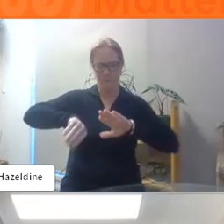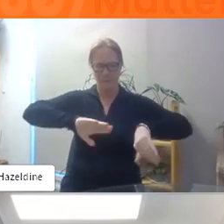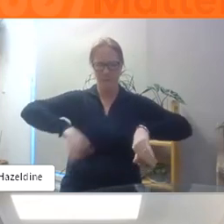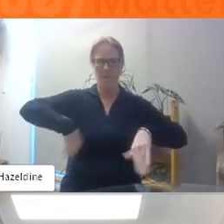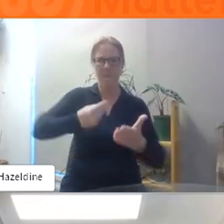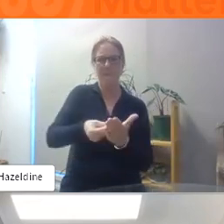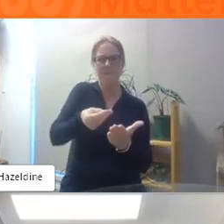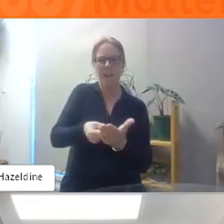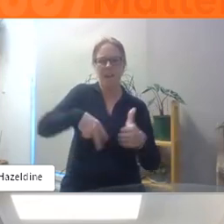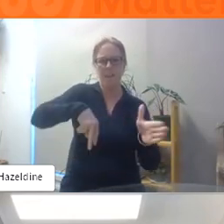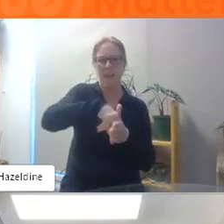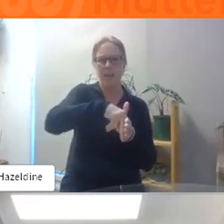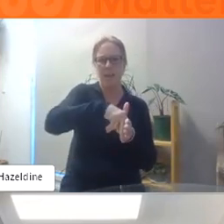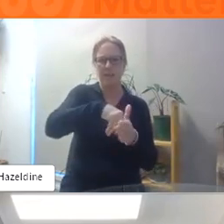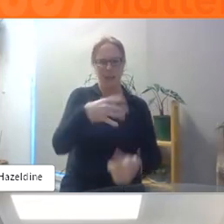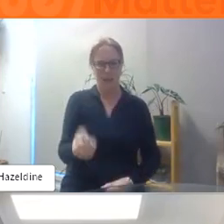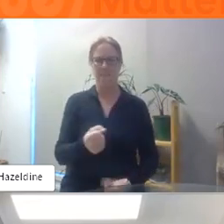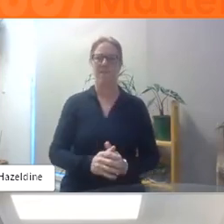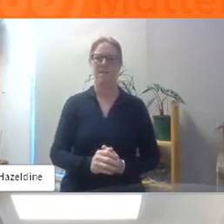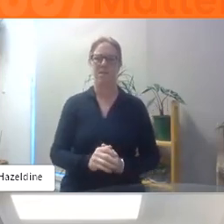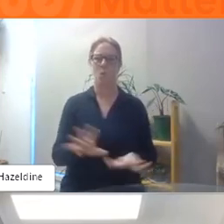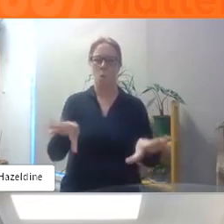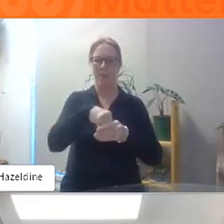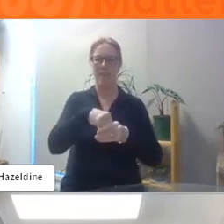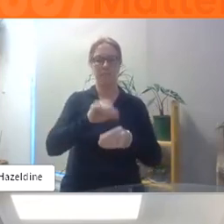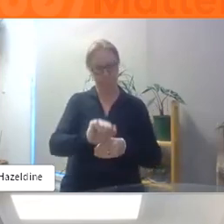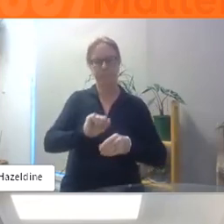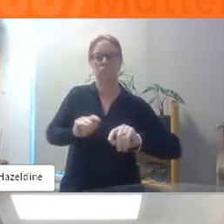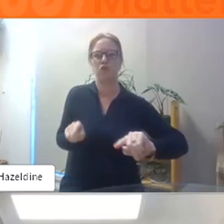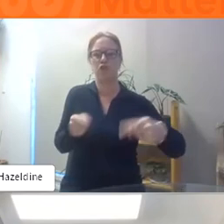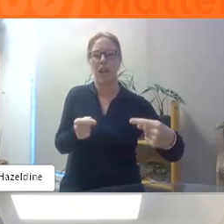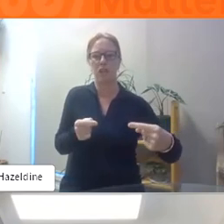may exist within that challenge. Who would like to take up that